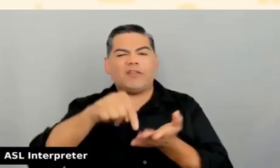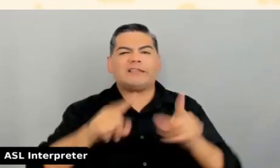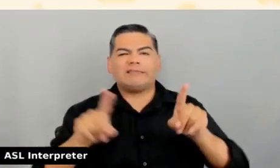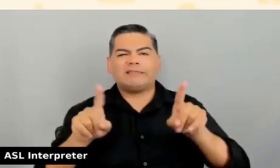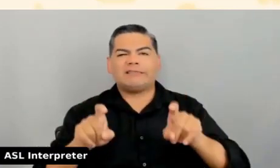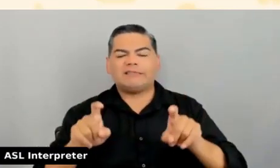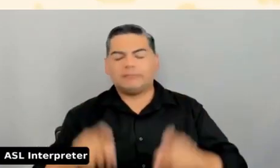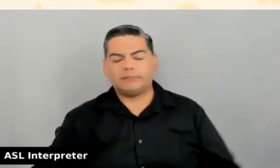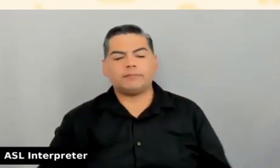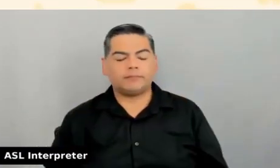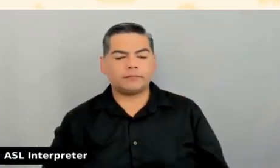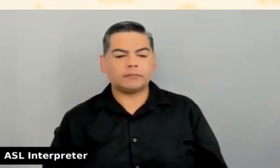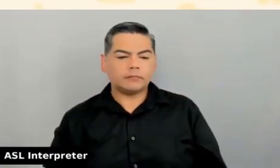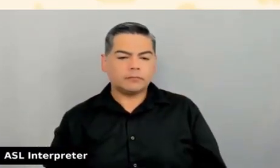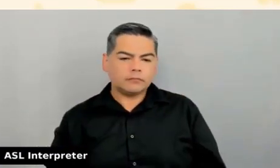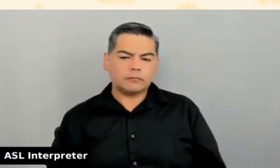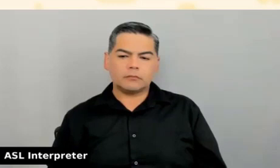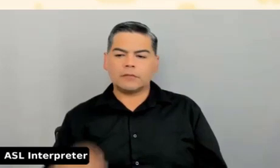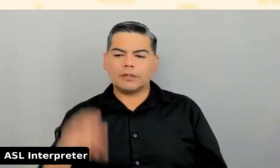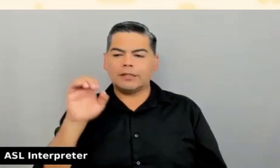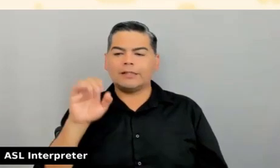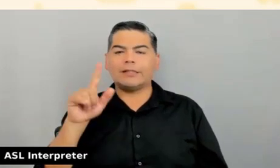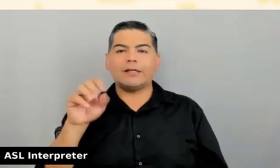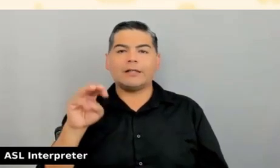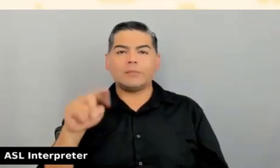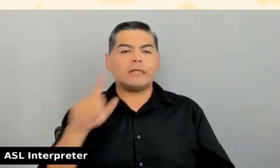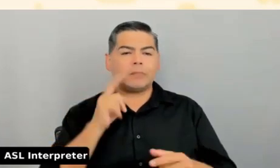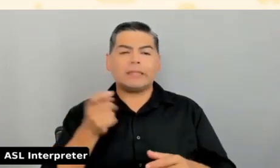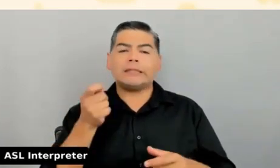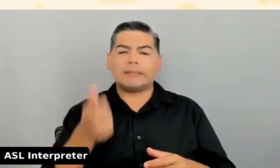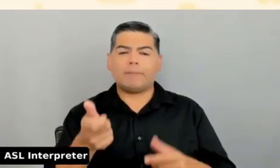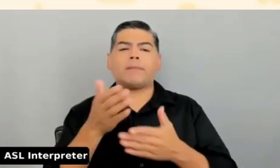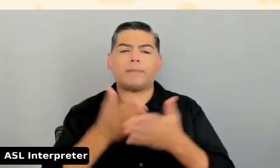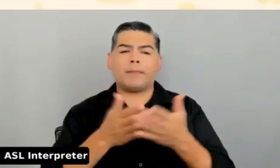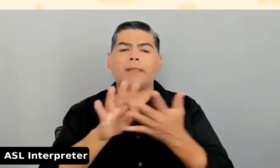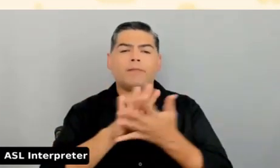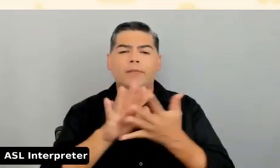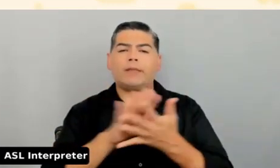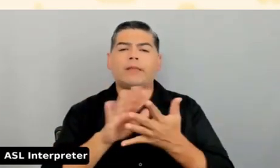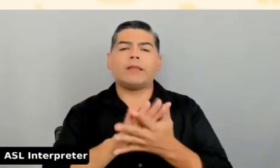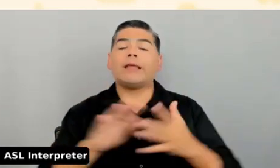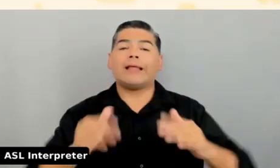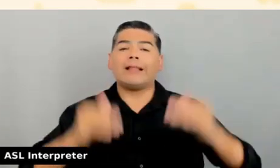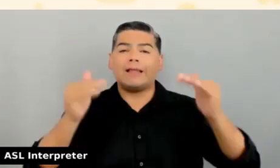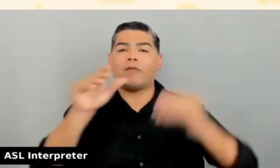The element can be partially obscured in level double A, it can not be obscured in triple A.